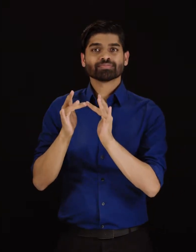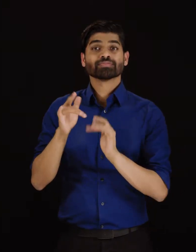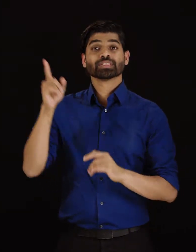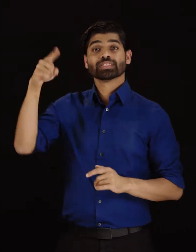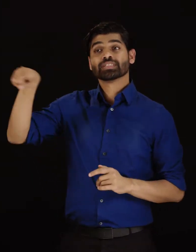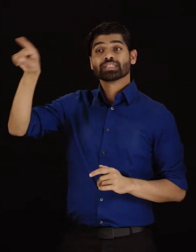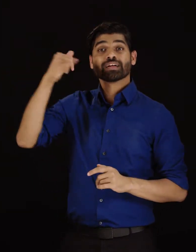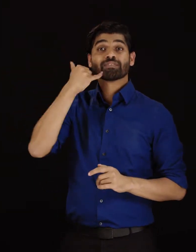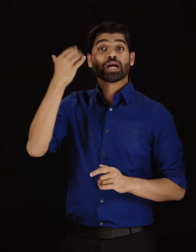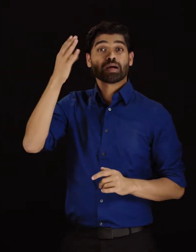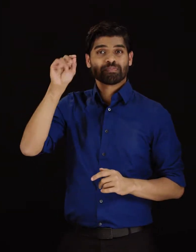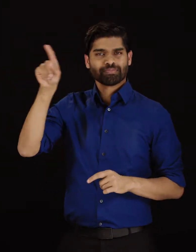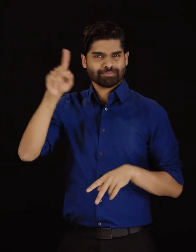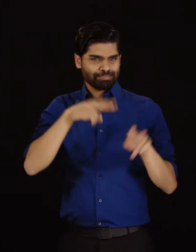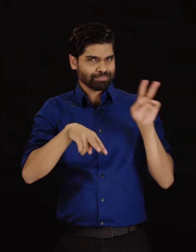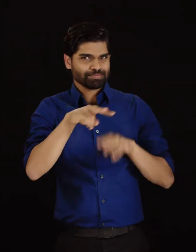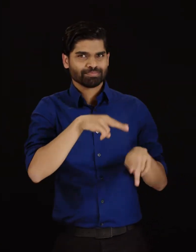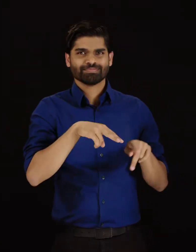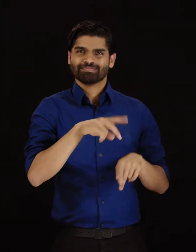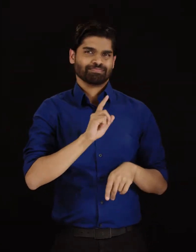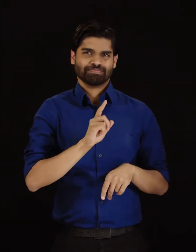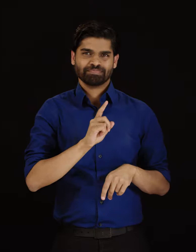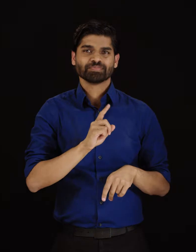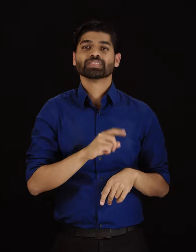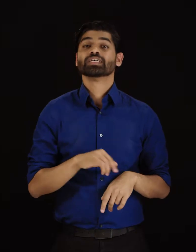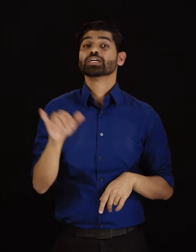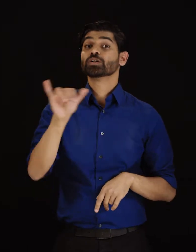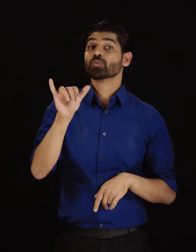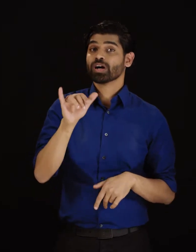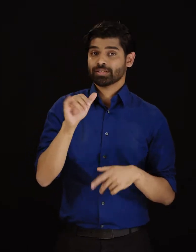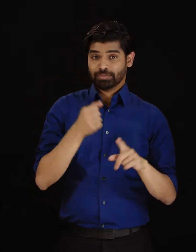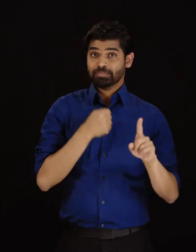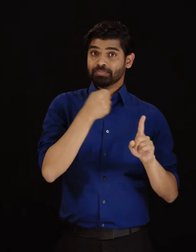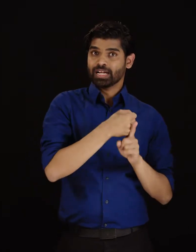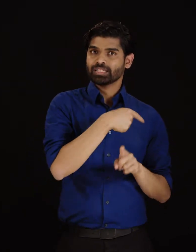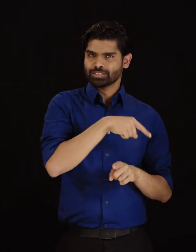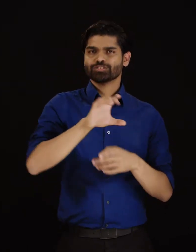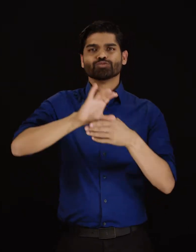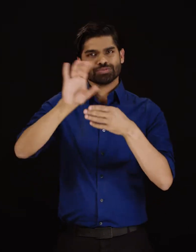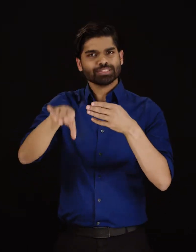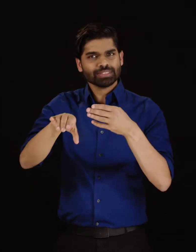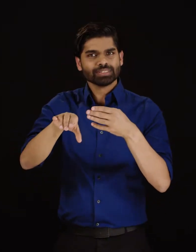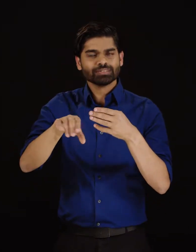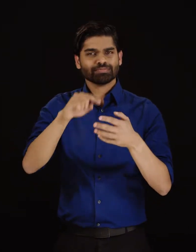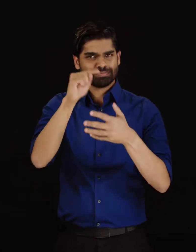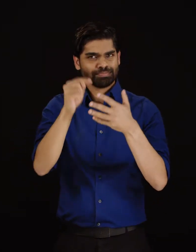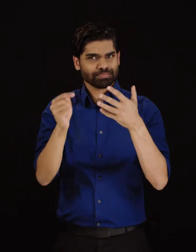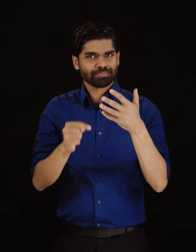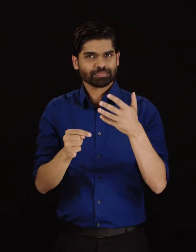consequences of any unacceptable use by the customer. Unacceptable use of the service includes participating in